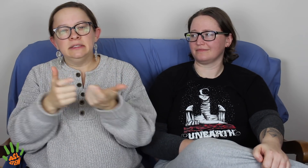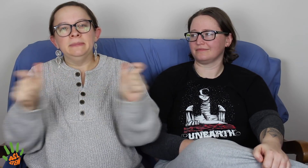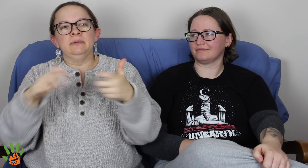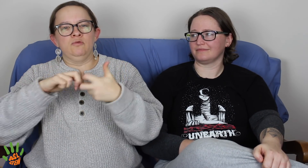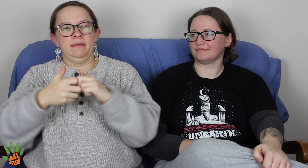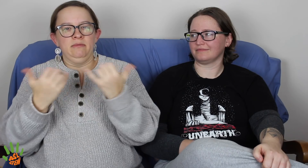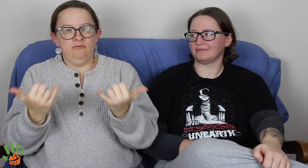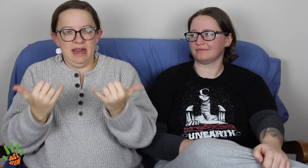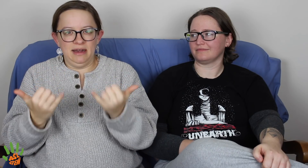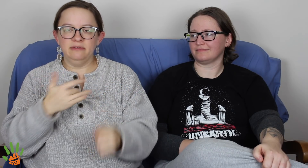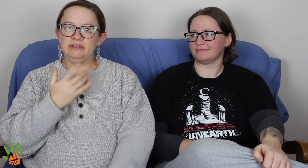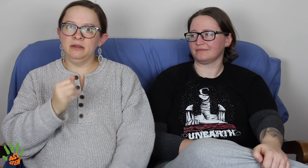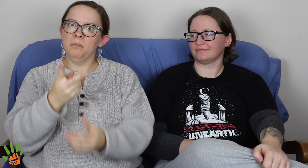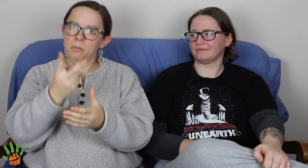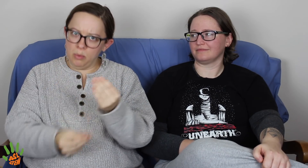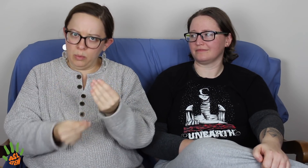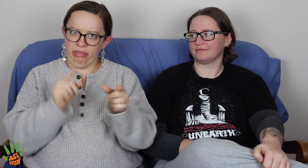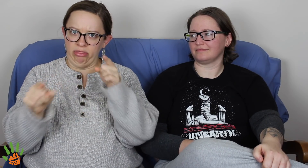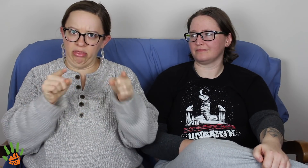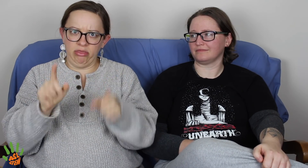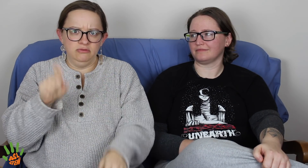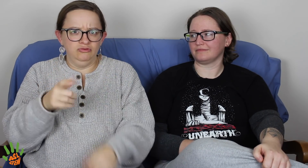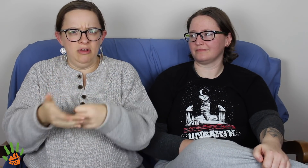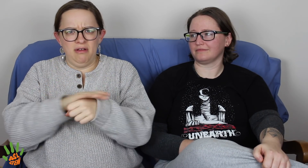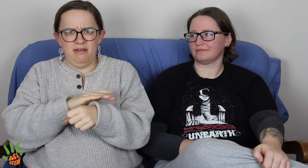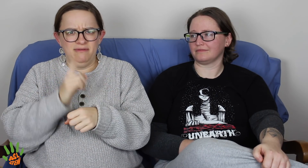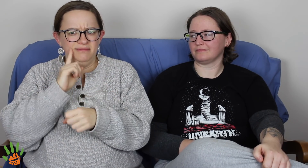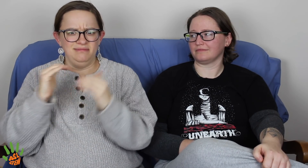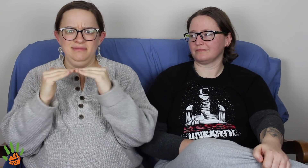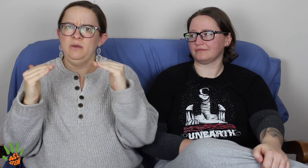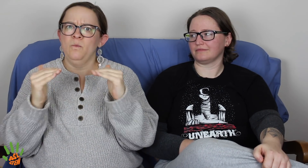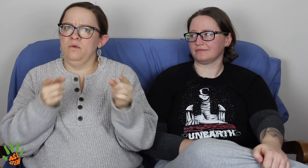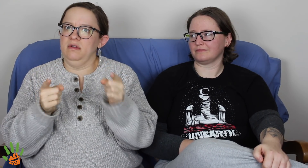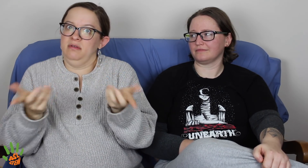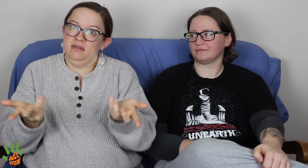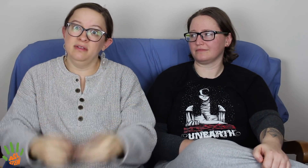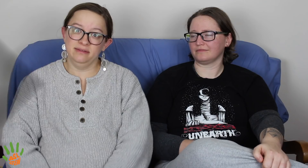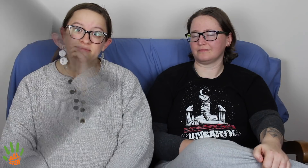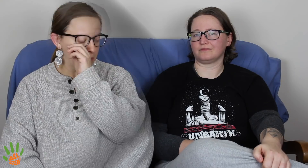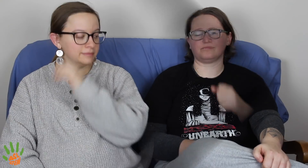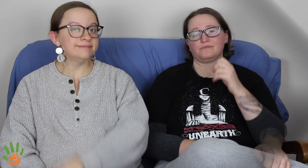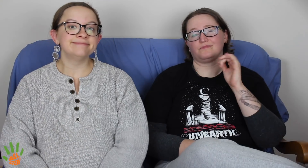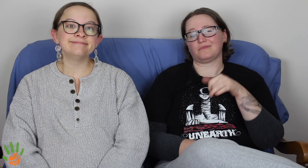So I think that's the biggest problem right now. We're feeling both should be covered equally.